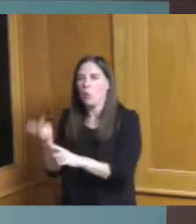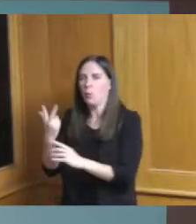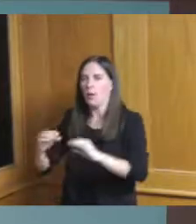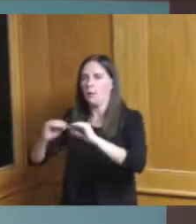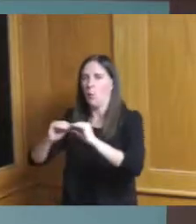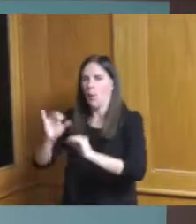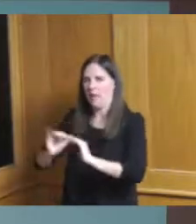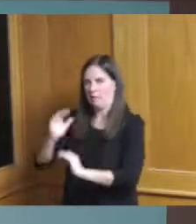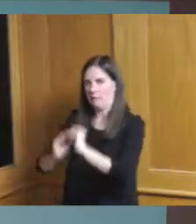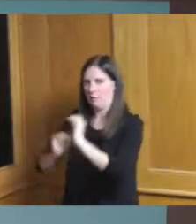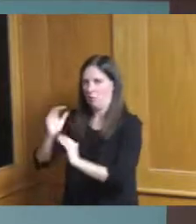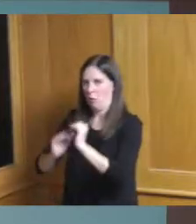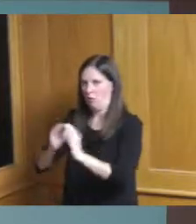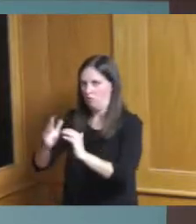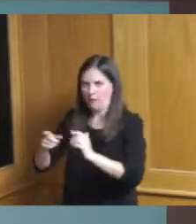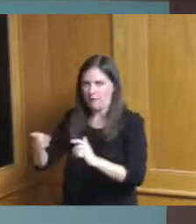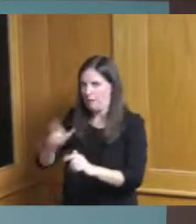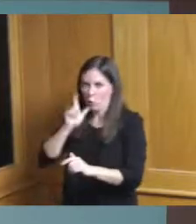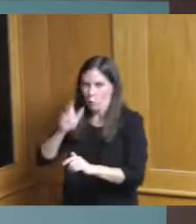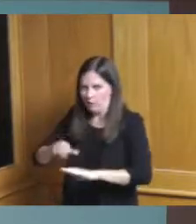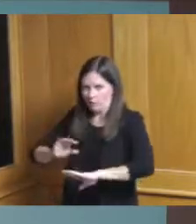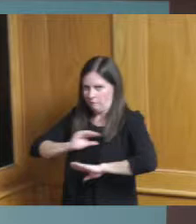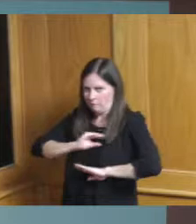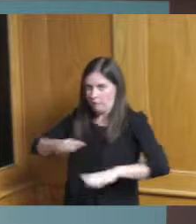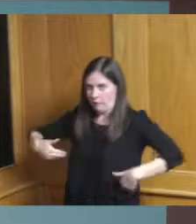they do not have to meet their commitments until their construction period is expired